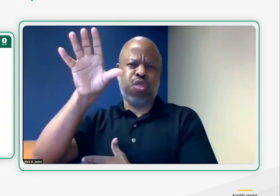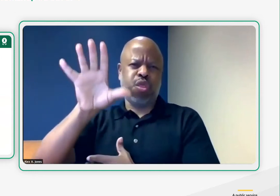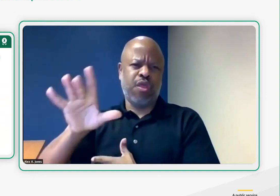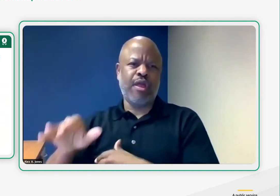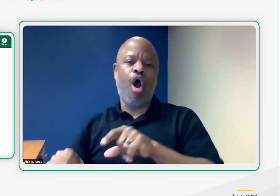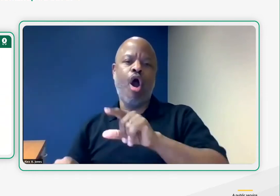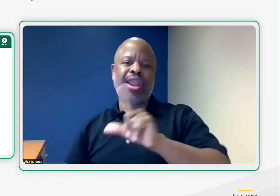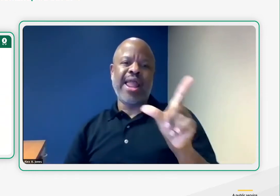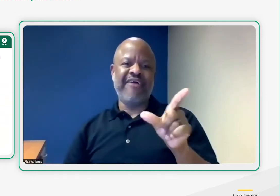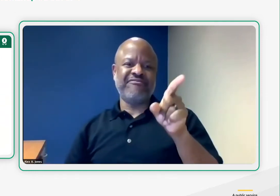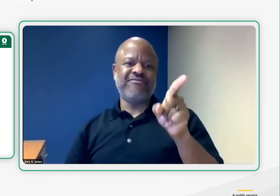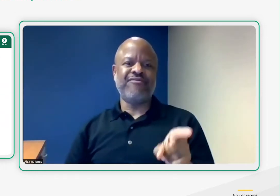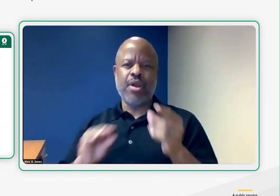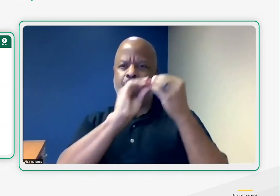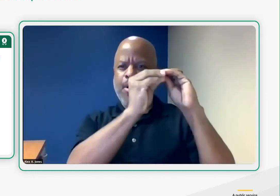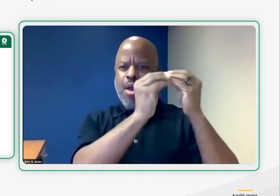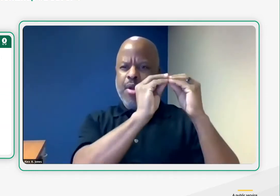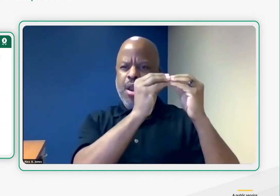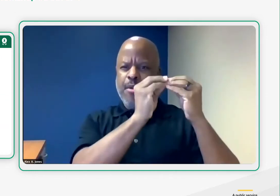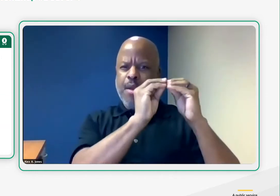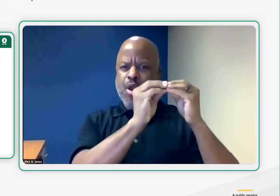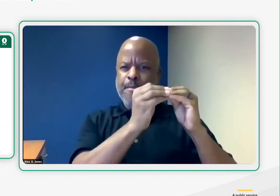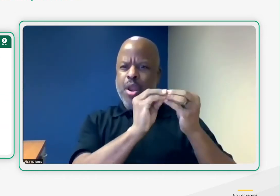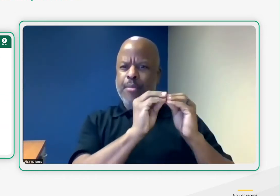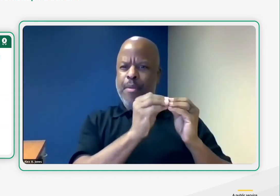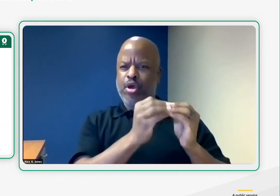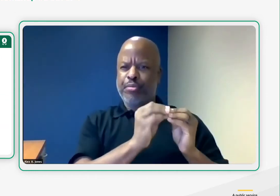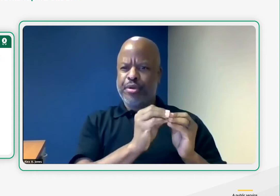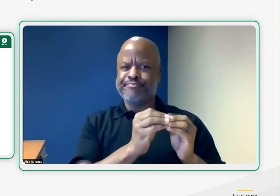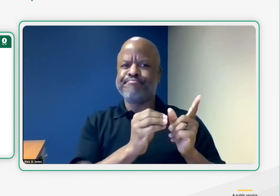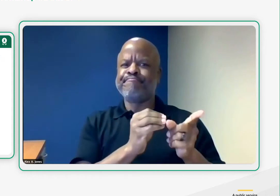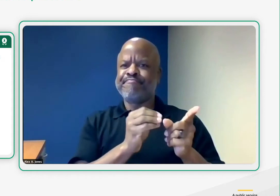And then, you see the left brain is all straight numbers.